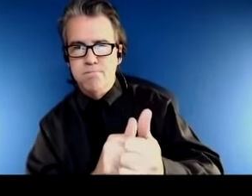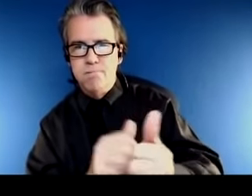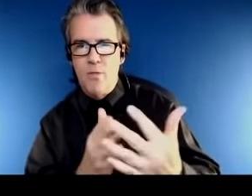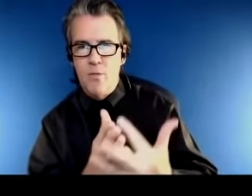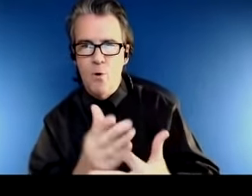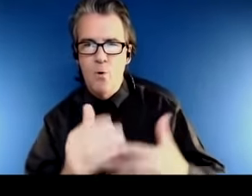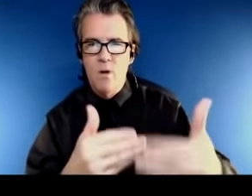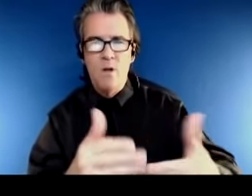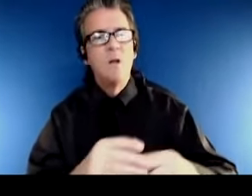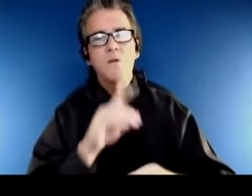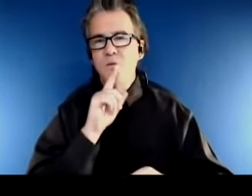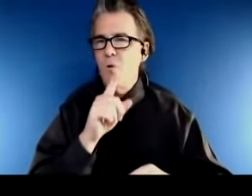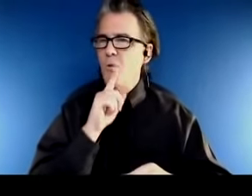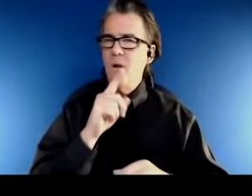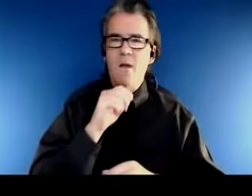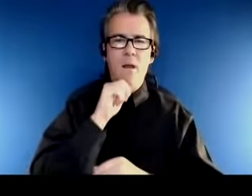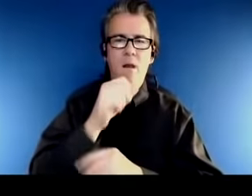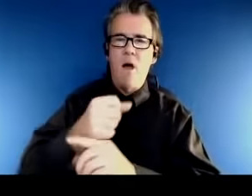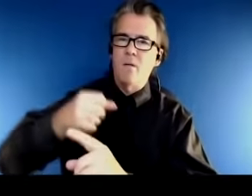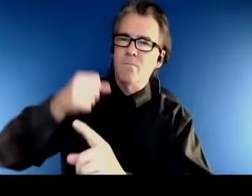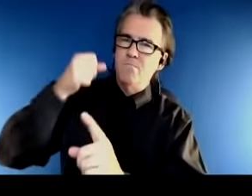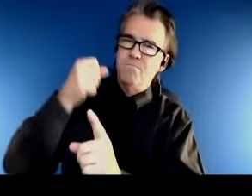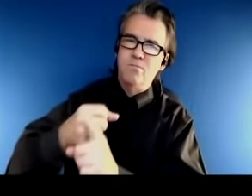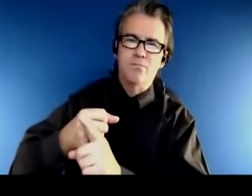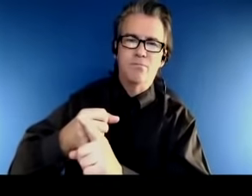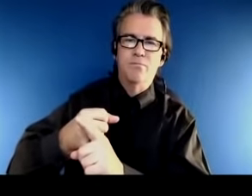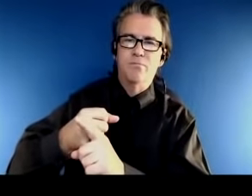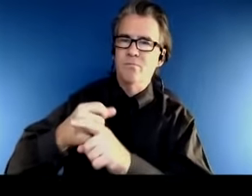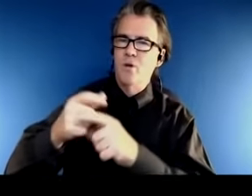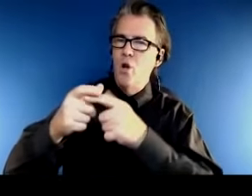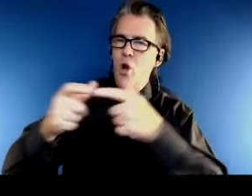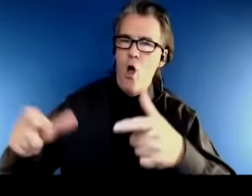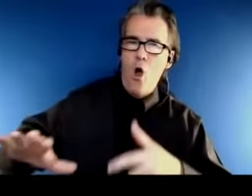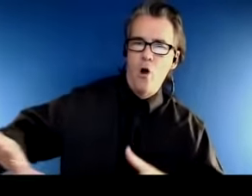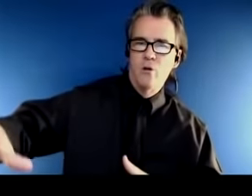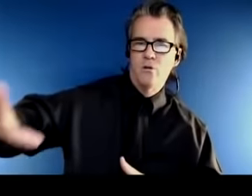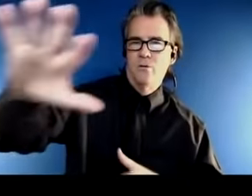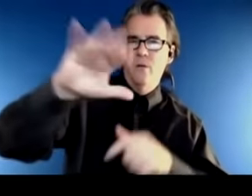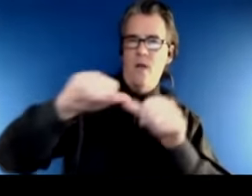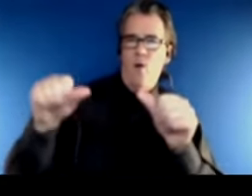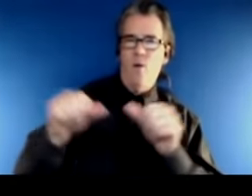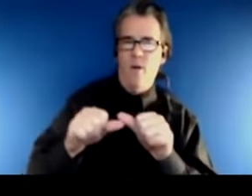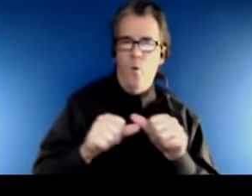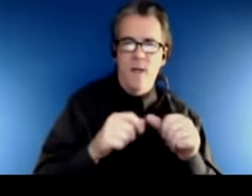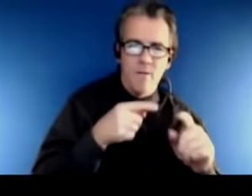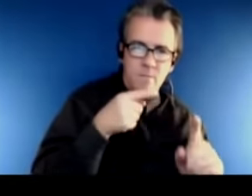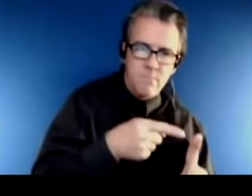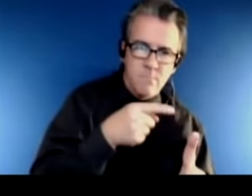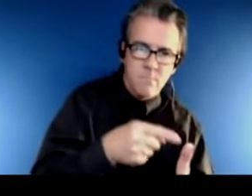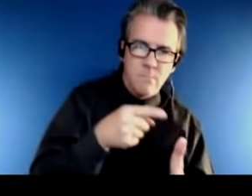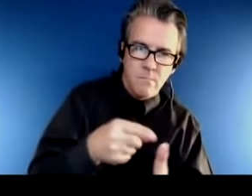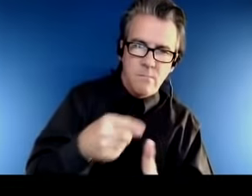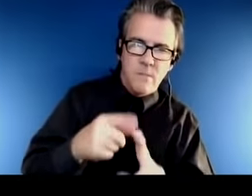and I believe you said we were expecting nearly full restoration by nightfall tomorrow. Is that accurate?